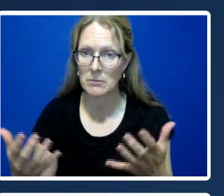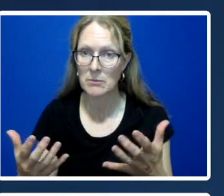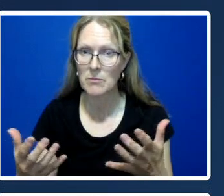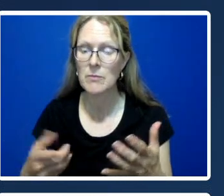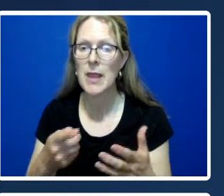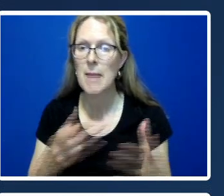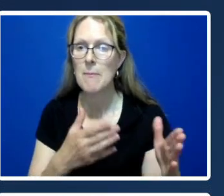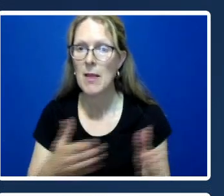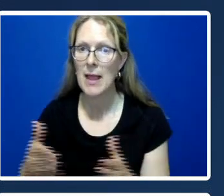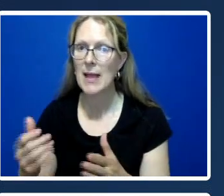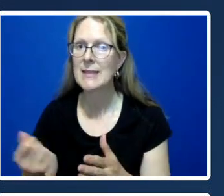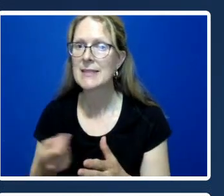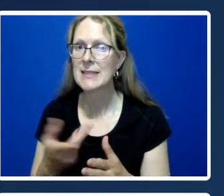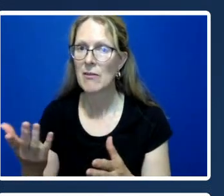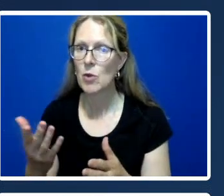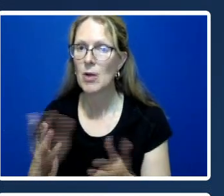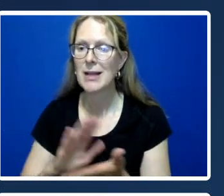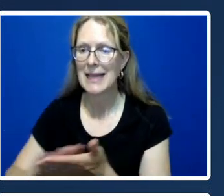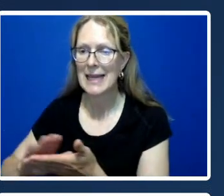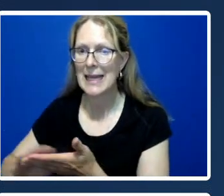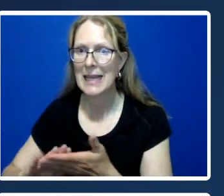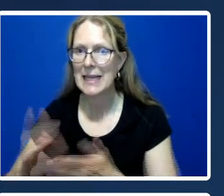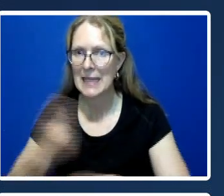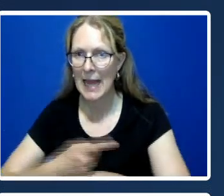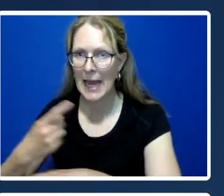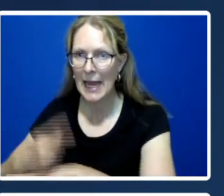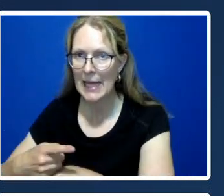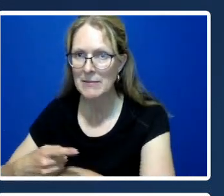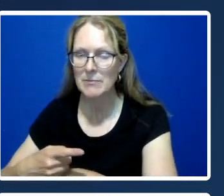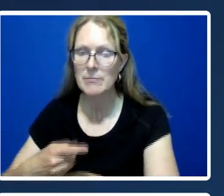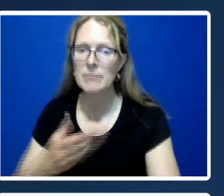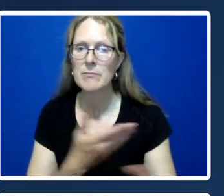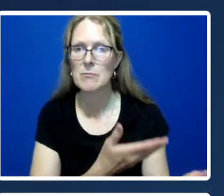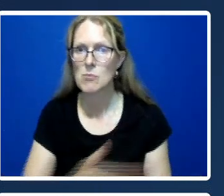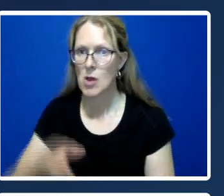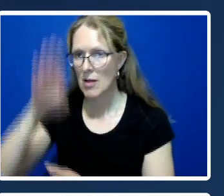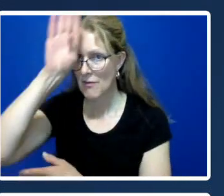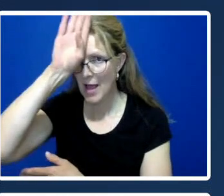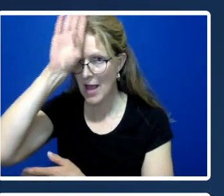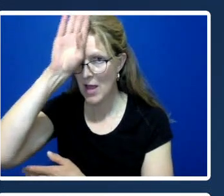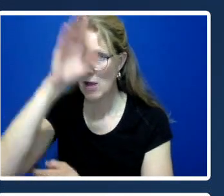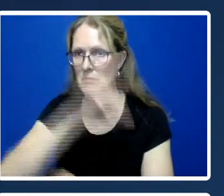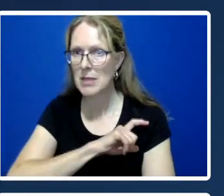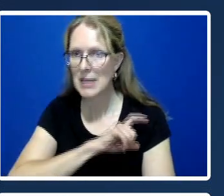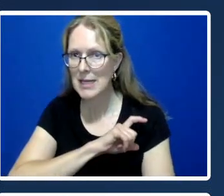days that they brought the fire department in on, and the police department and all got together and